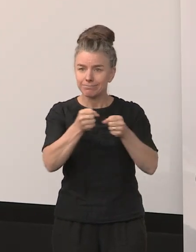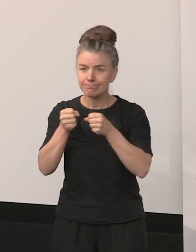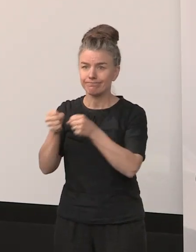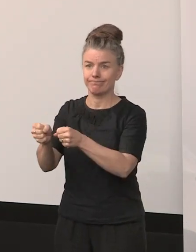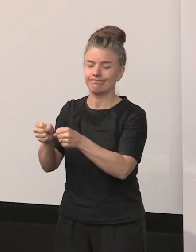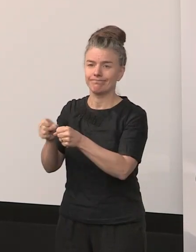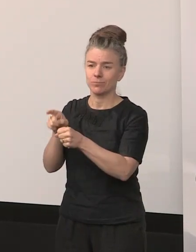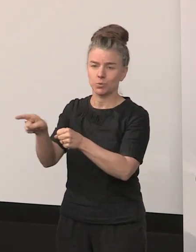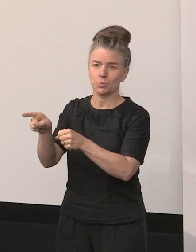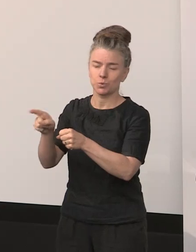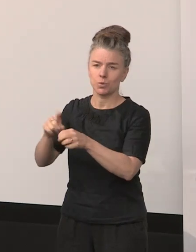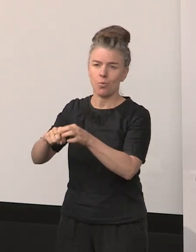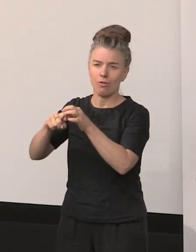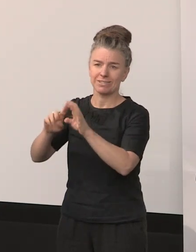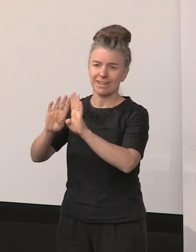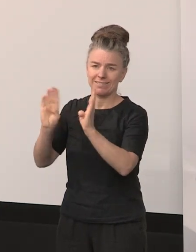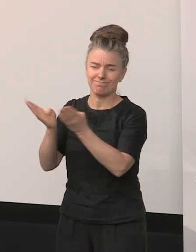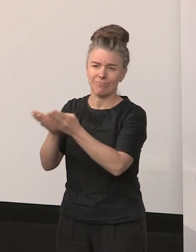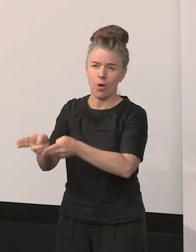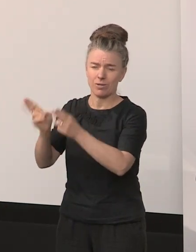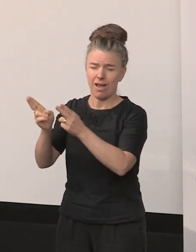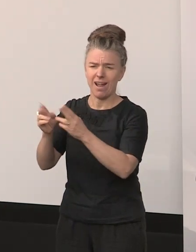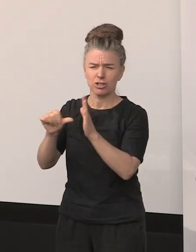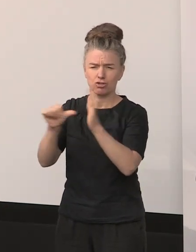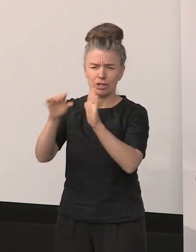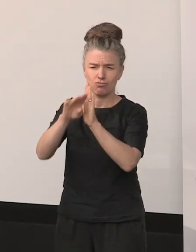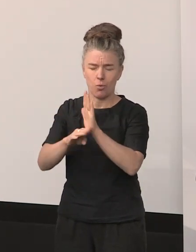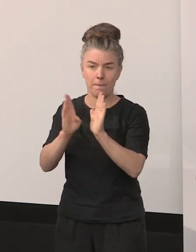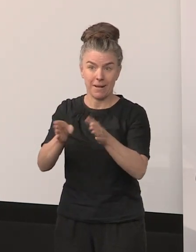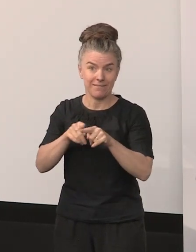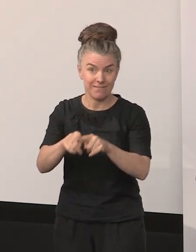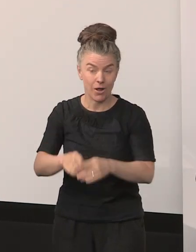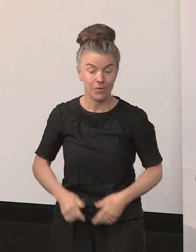the other managed isolation facilities is taken to the Jet